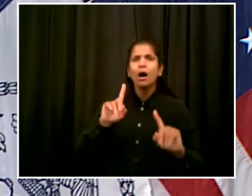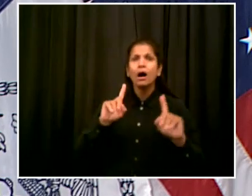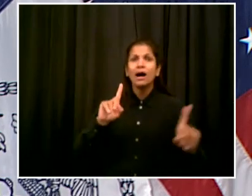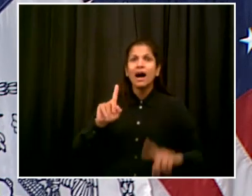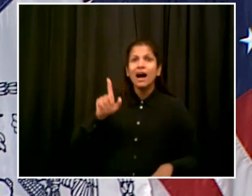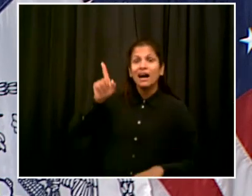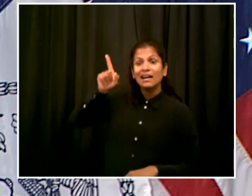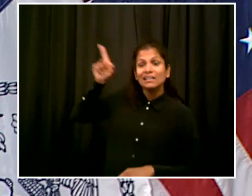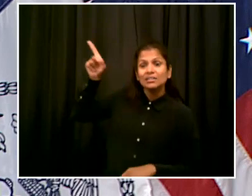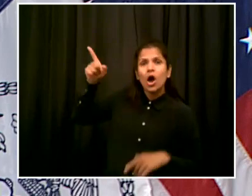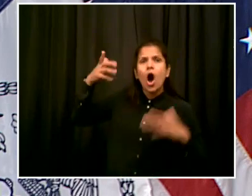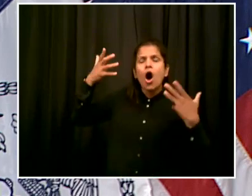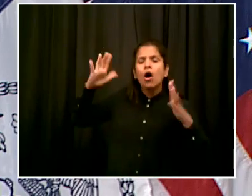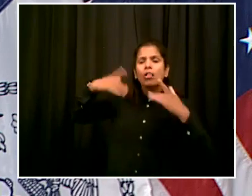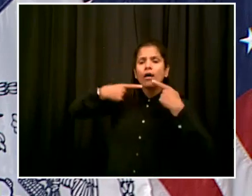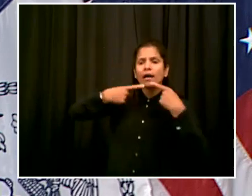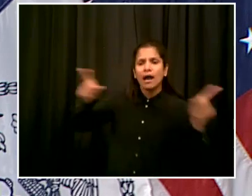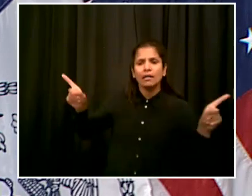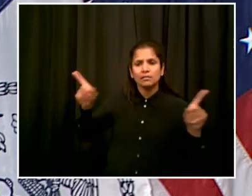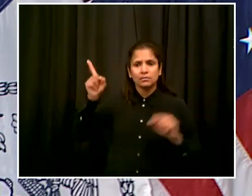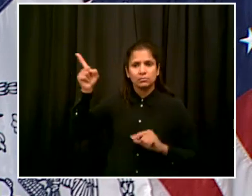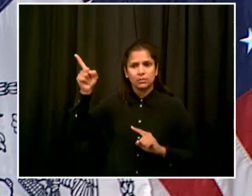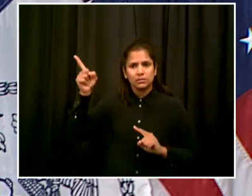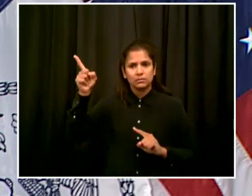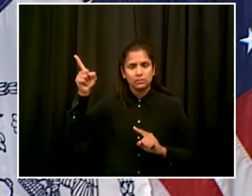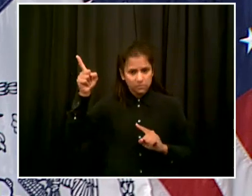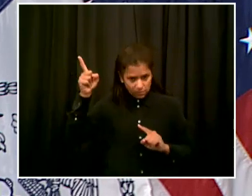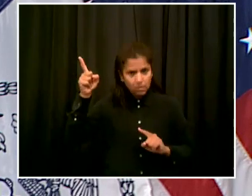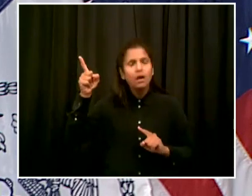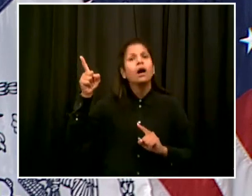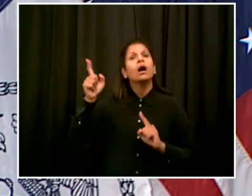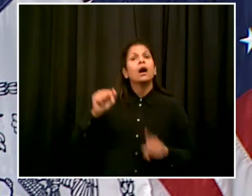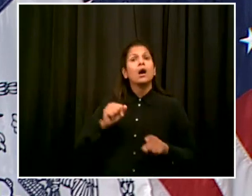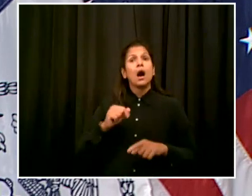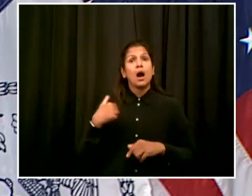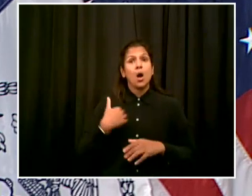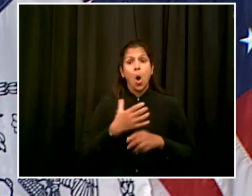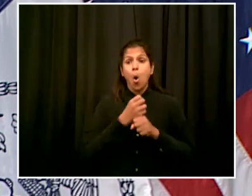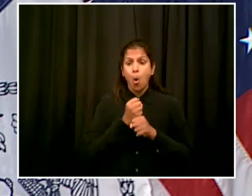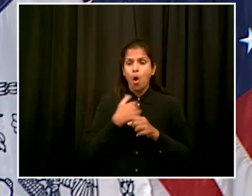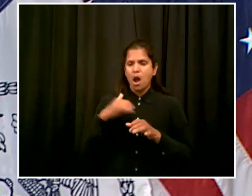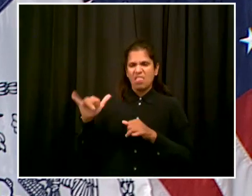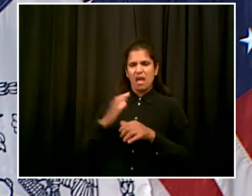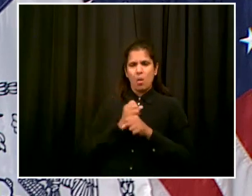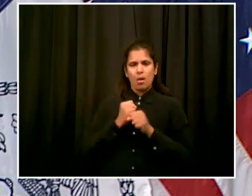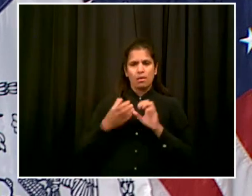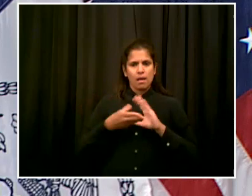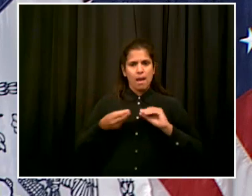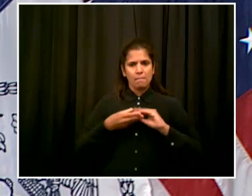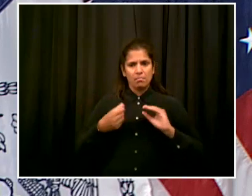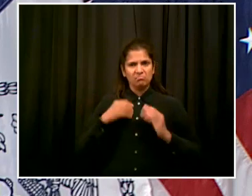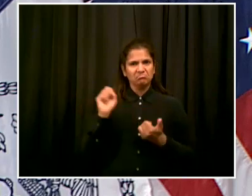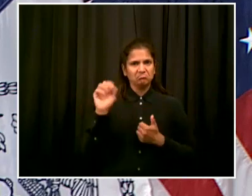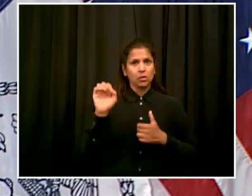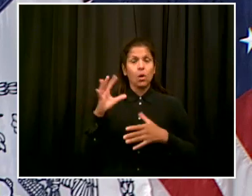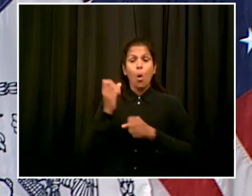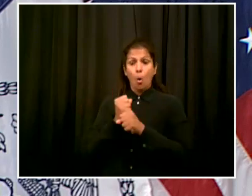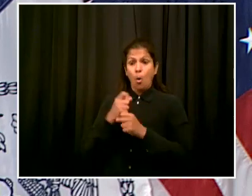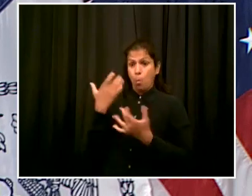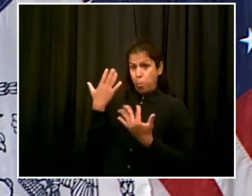I AM NOT GOING TO COMMENT UNTIL WE GET THE FORMAL DECISION FROM HET STATE. THERE HAS BEEN A